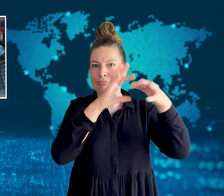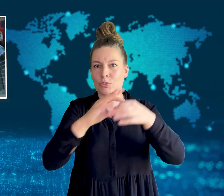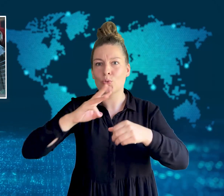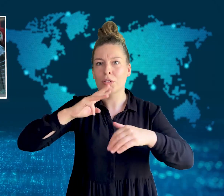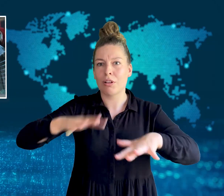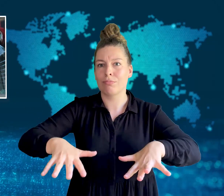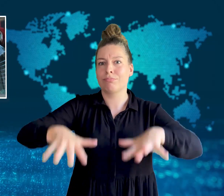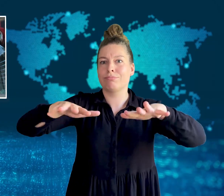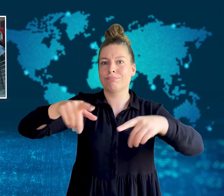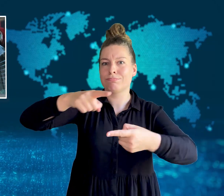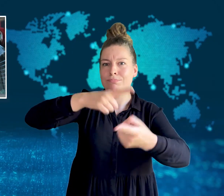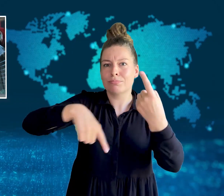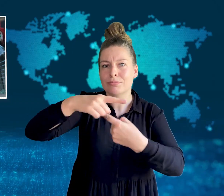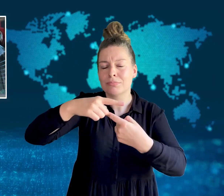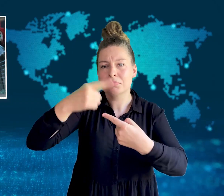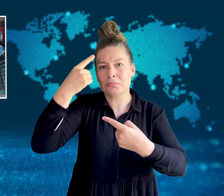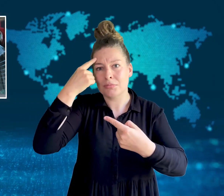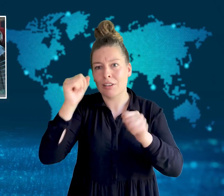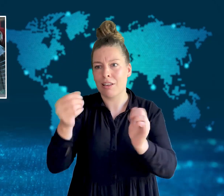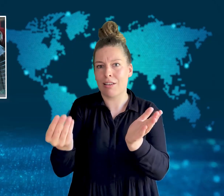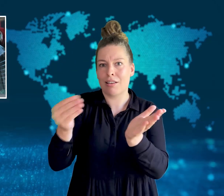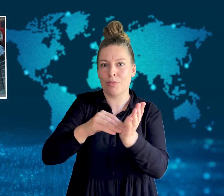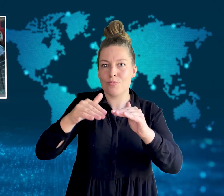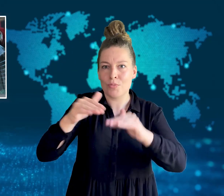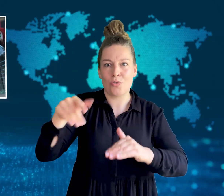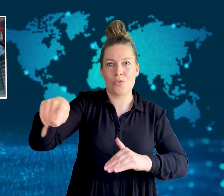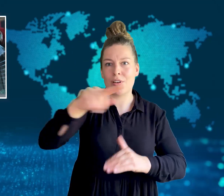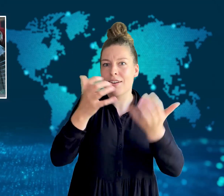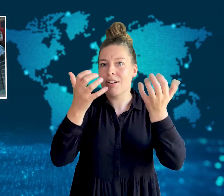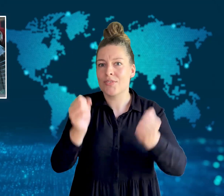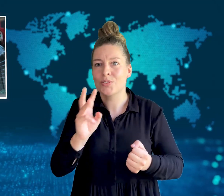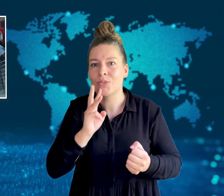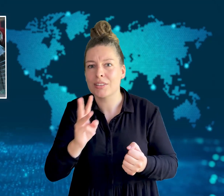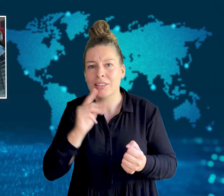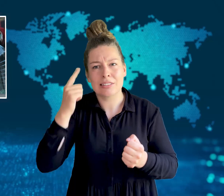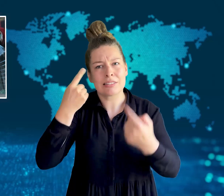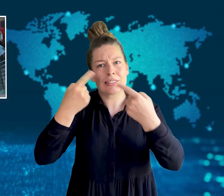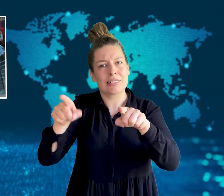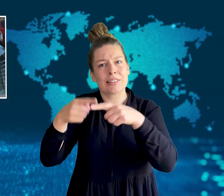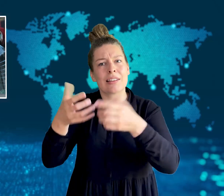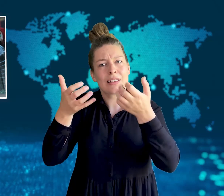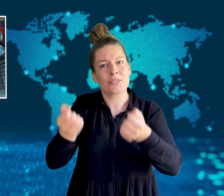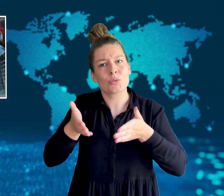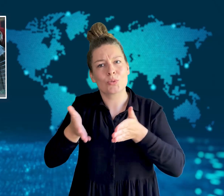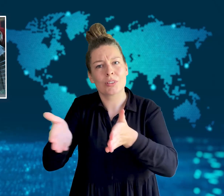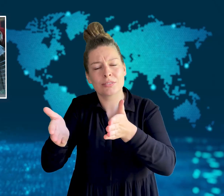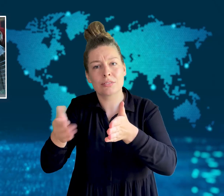will provide additional water.